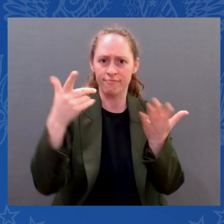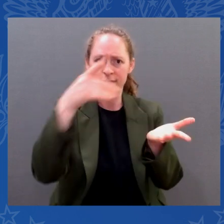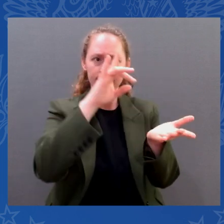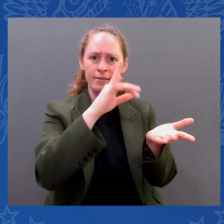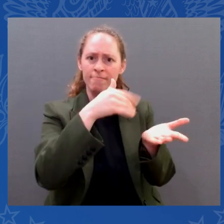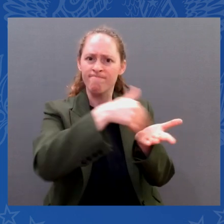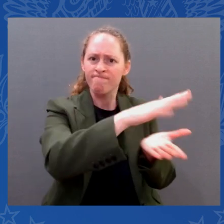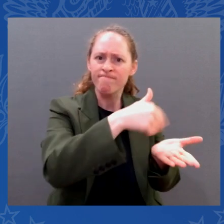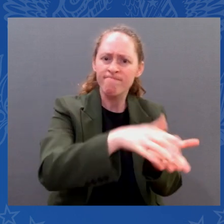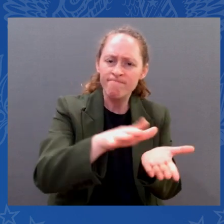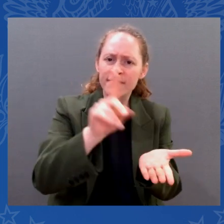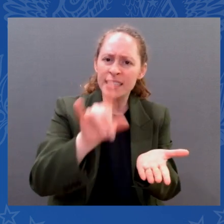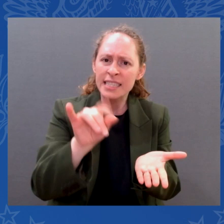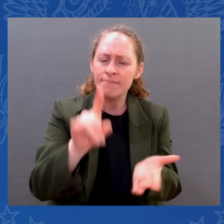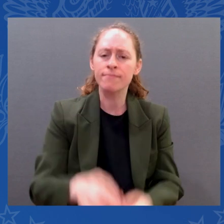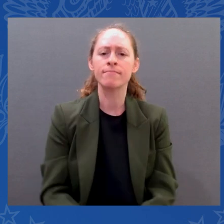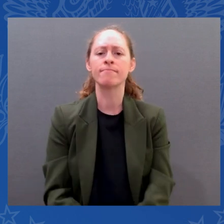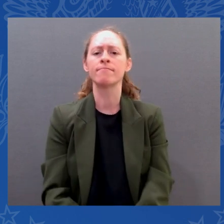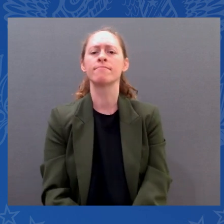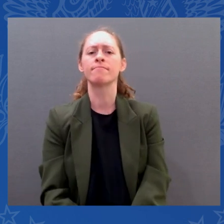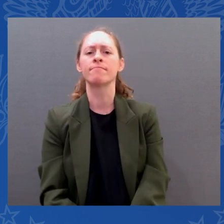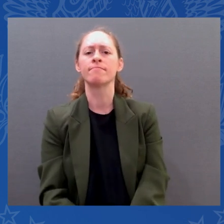discrimination against South Asian Americans after 9/11,